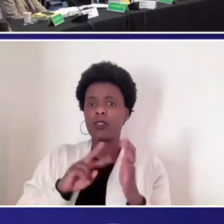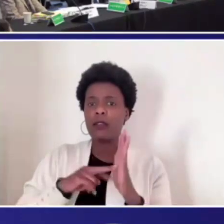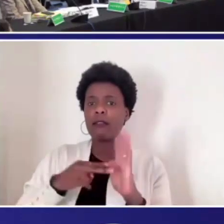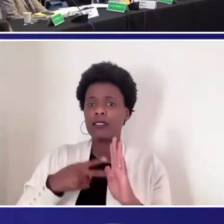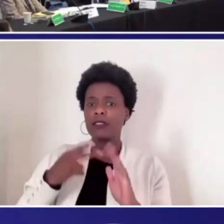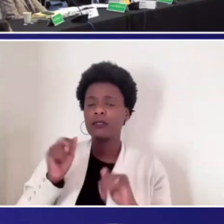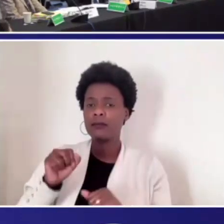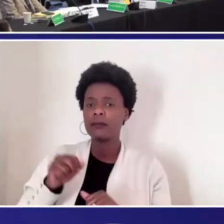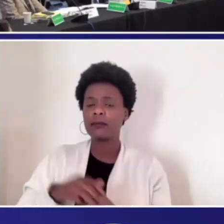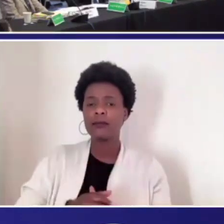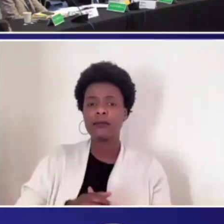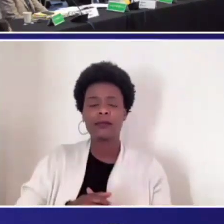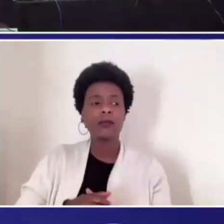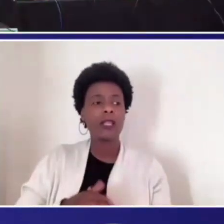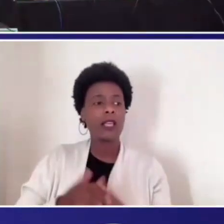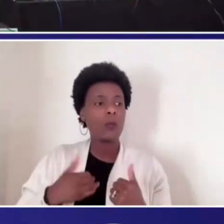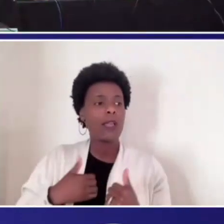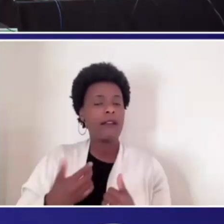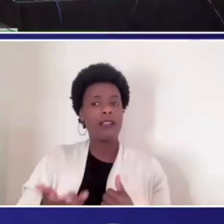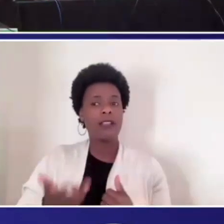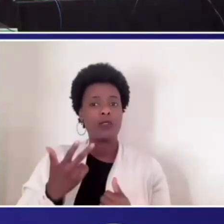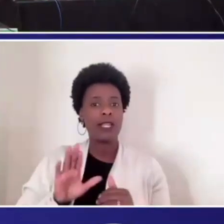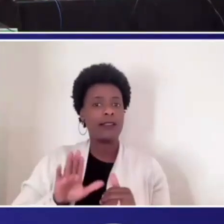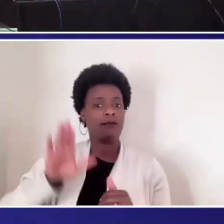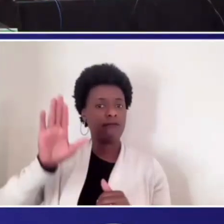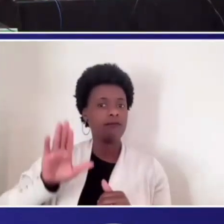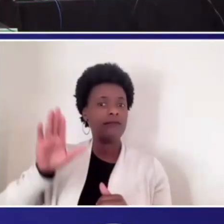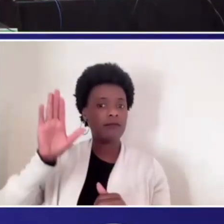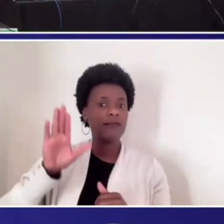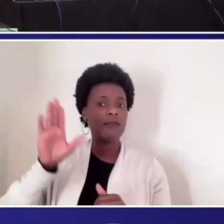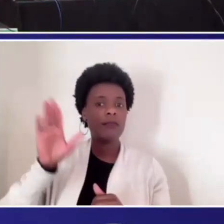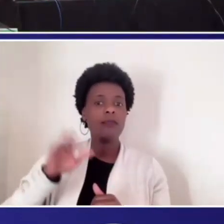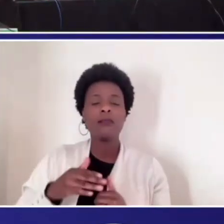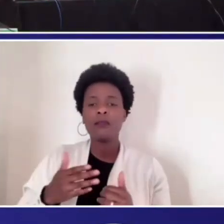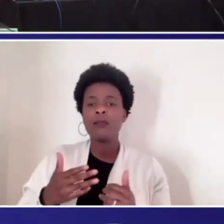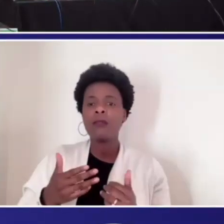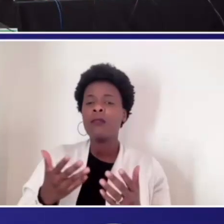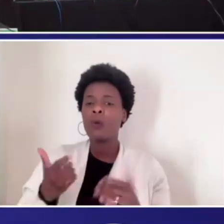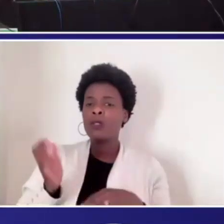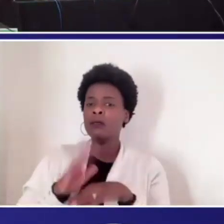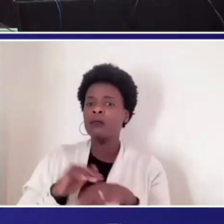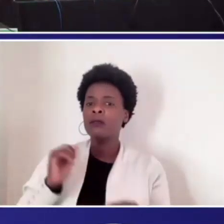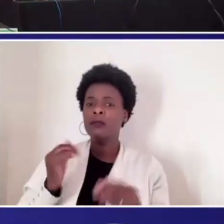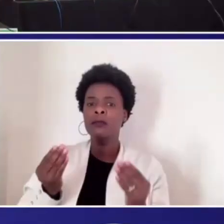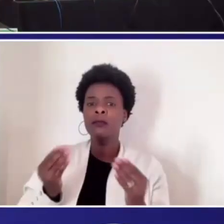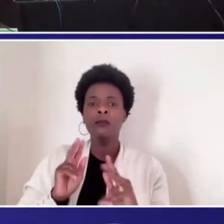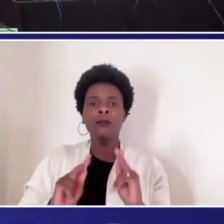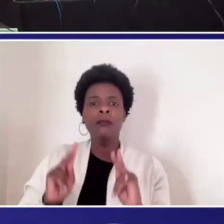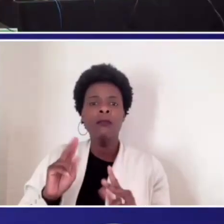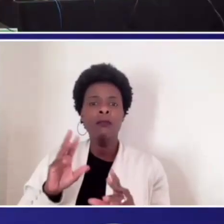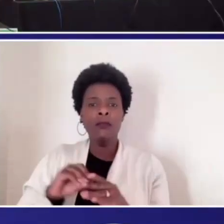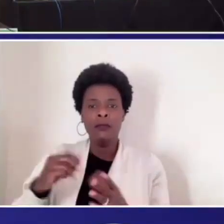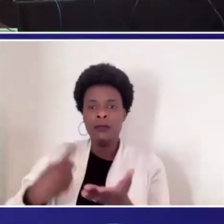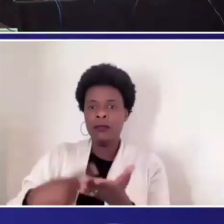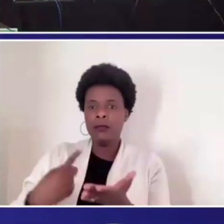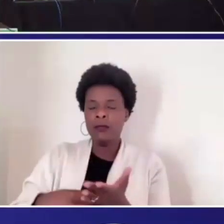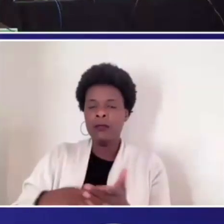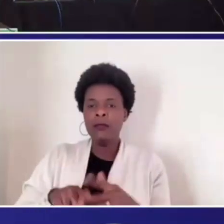Okay. We have three cards that have been up for quite a while, and I'd like to bring some other people into this conversation. We're going to start with Jenna,